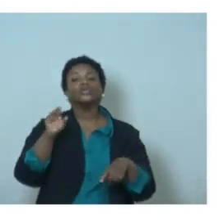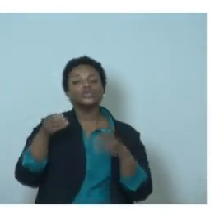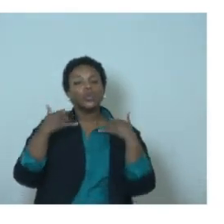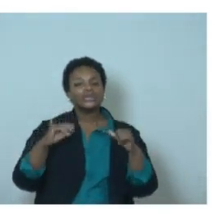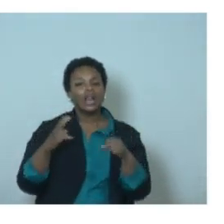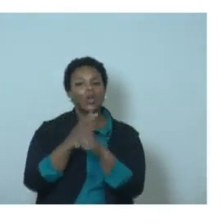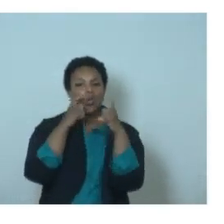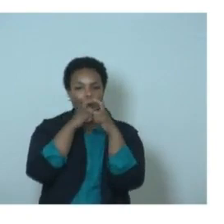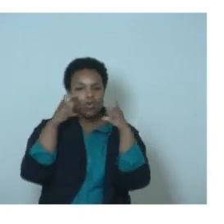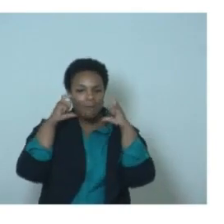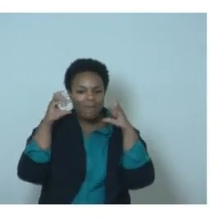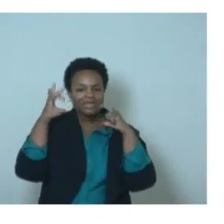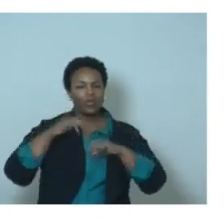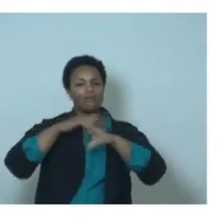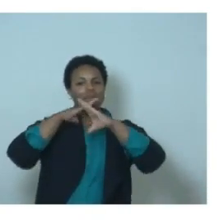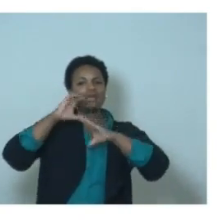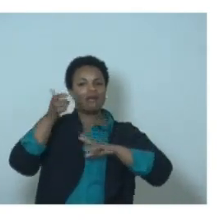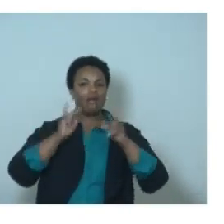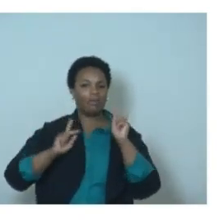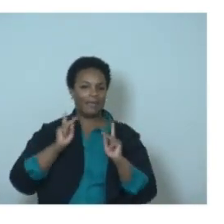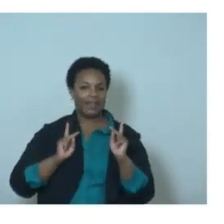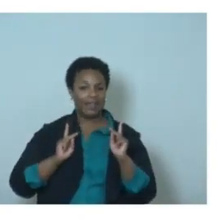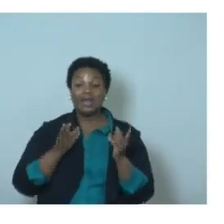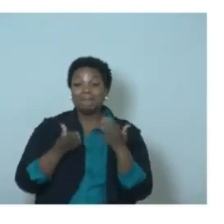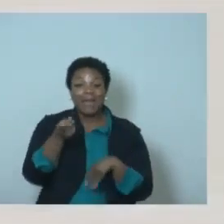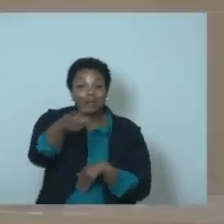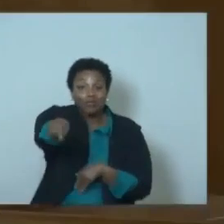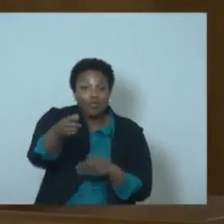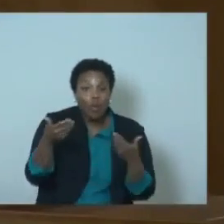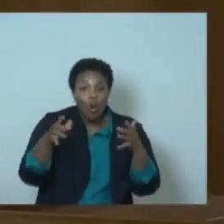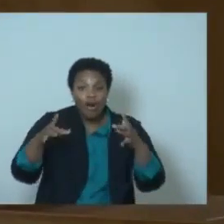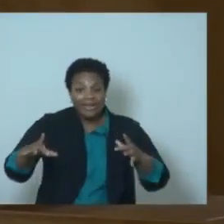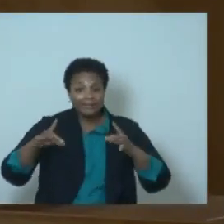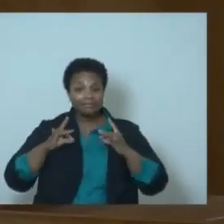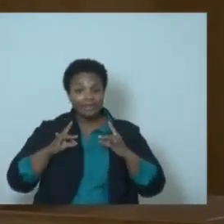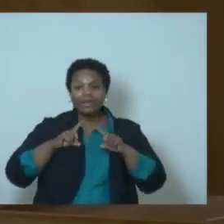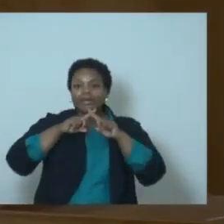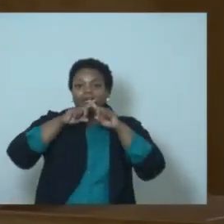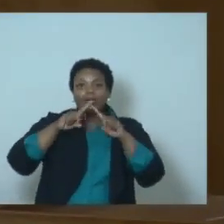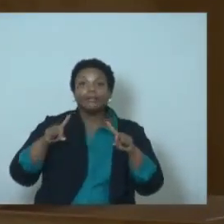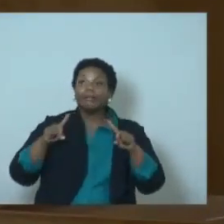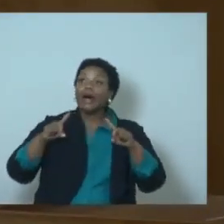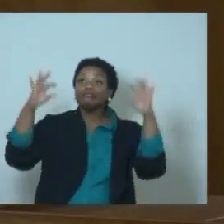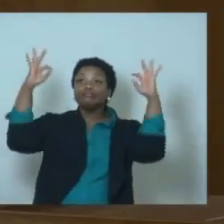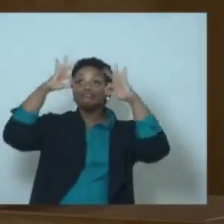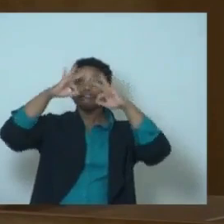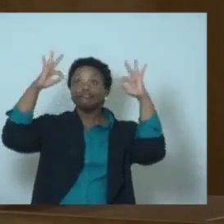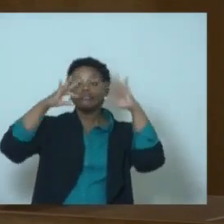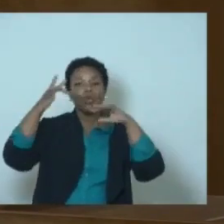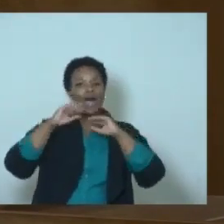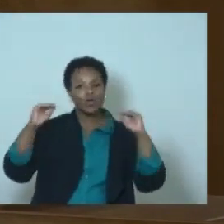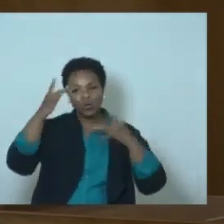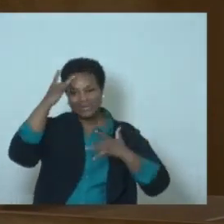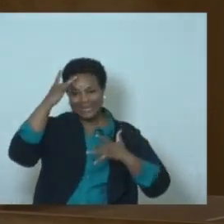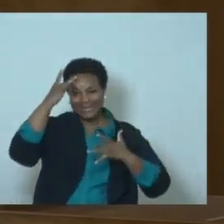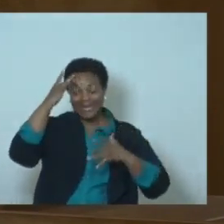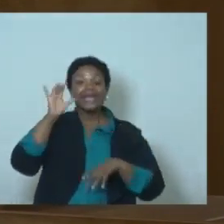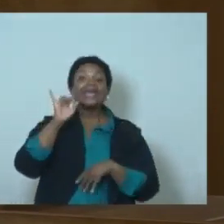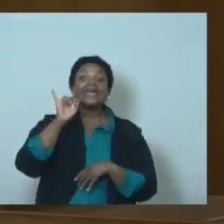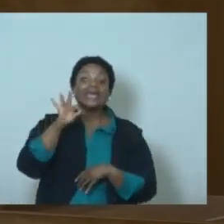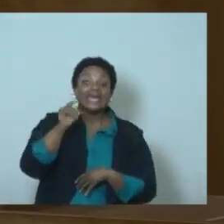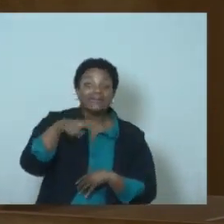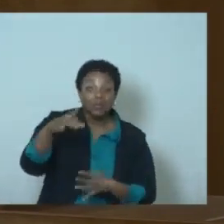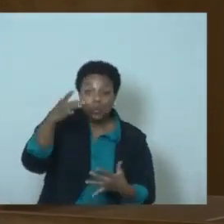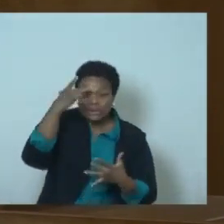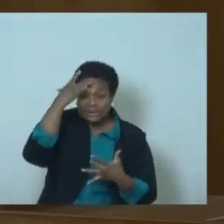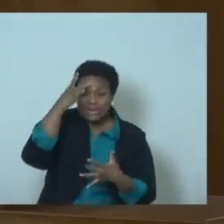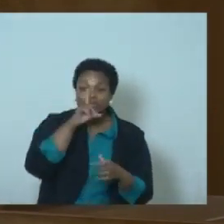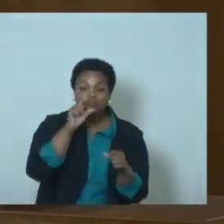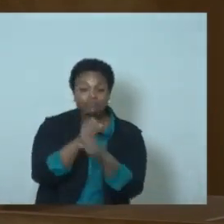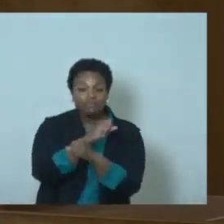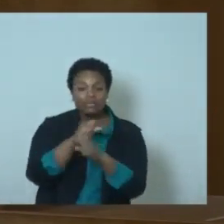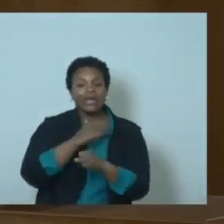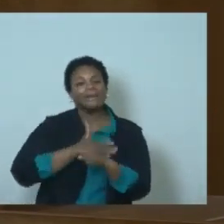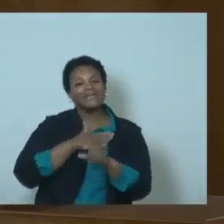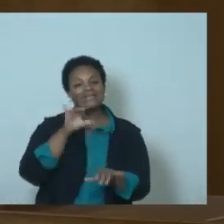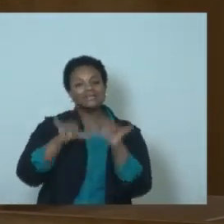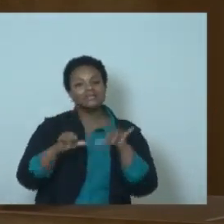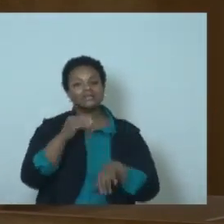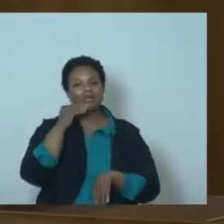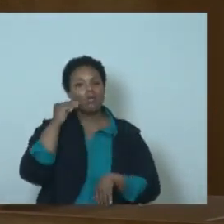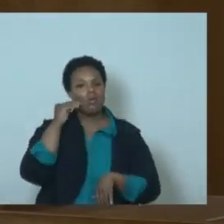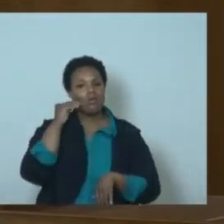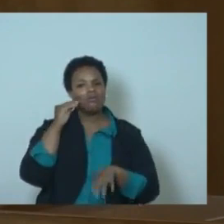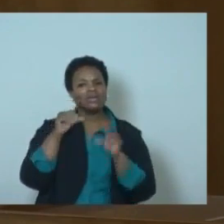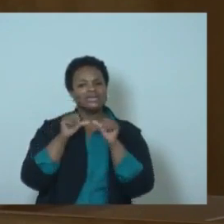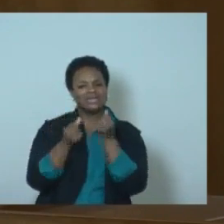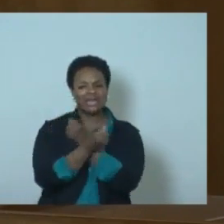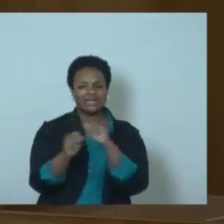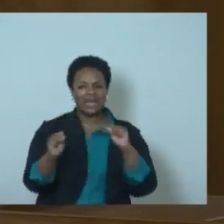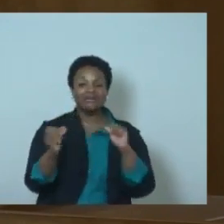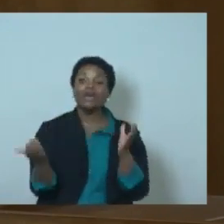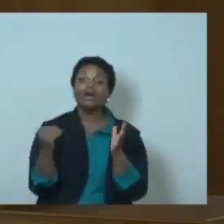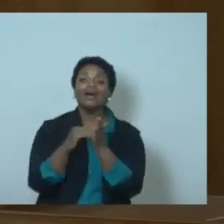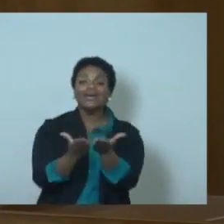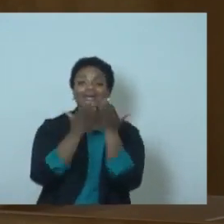SO REMEMBER THAT WE WEAR THAT MASK TO PROTECT OTHER PEOPLE FROM US IN THE EVENT THAT WE ARE INFECTED AND WE DON’T KNOW IT IF WE’RE INFECTED AND WE KNOW IT WE SHOULD BE AT HOME RIGHT STAYING